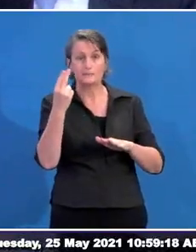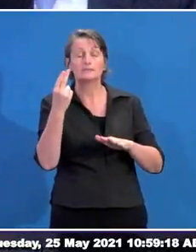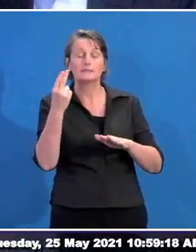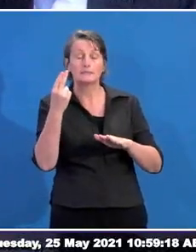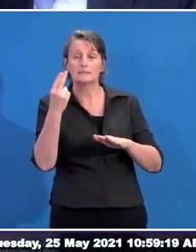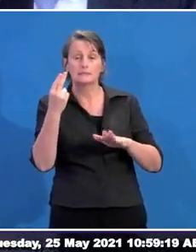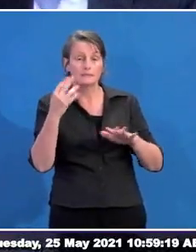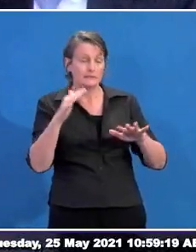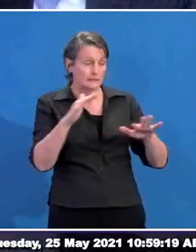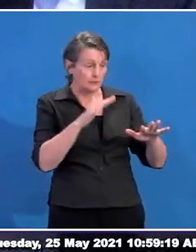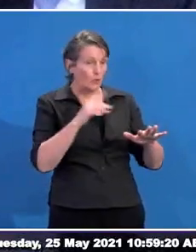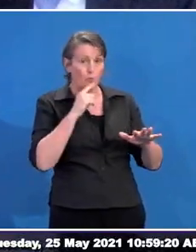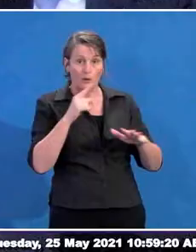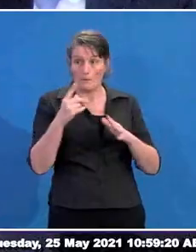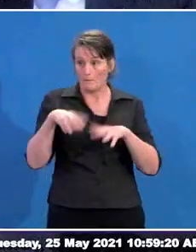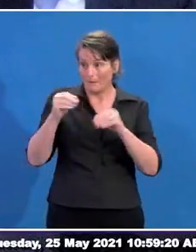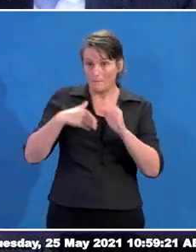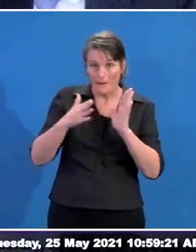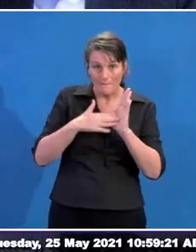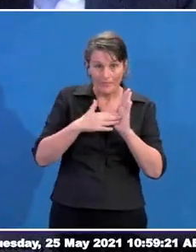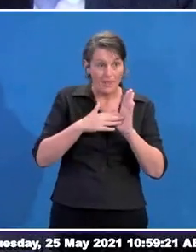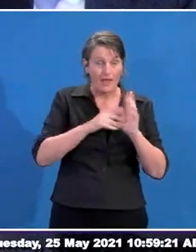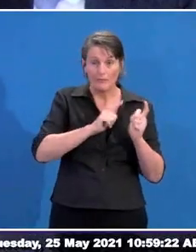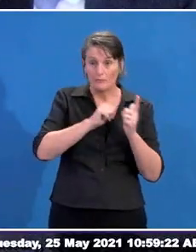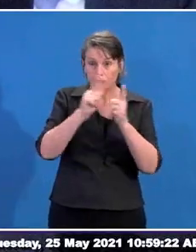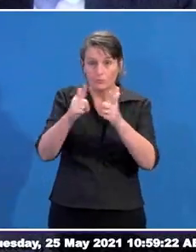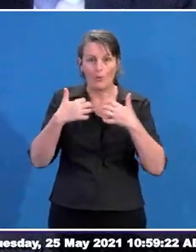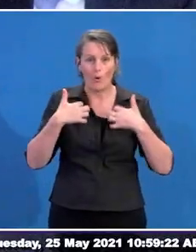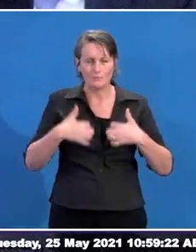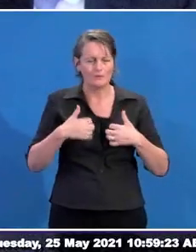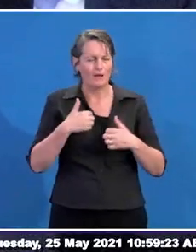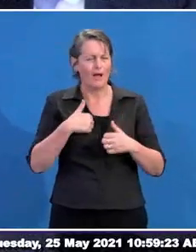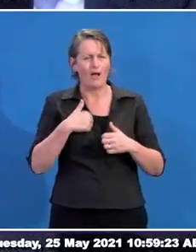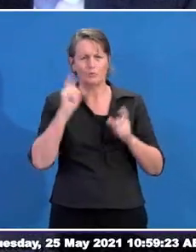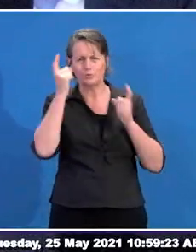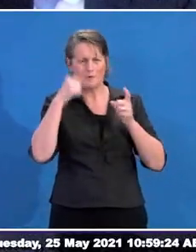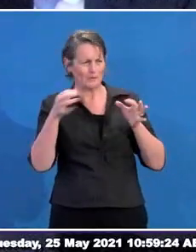And so I had the scariest drive, because it was late obviously